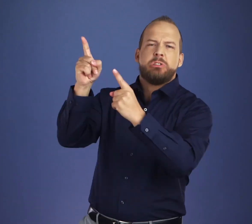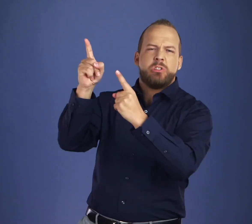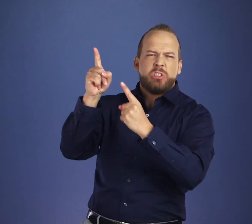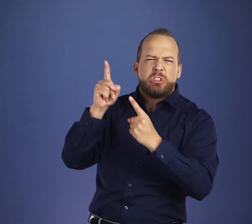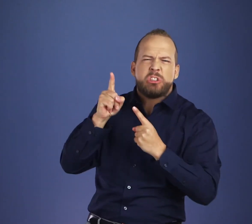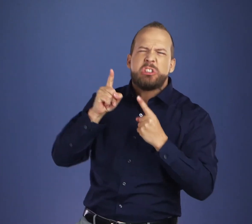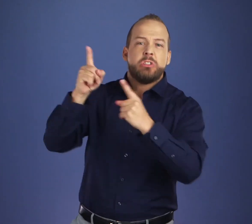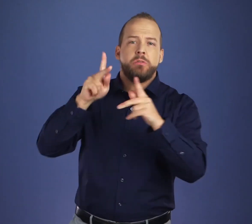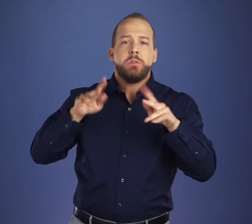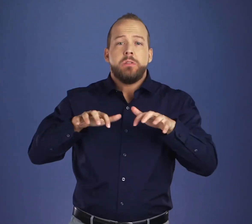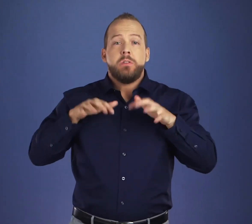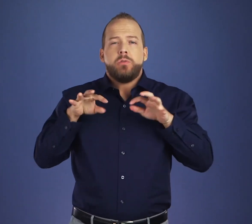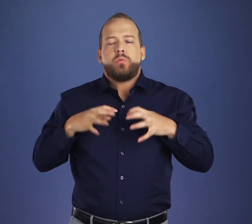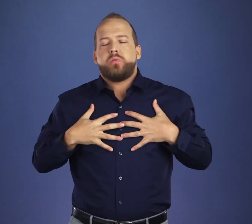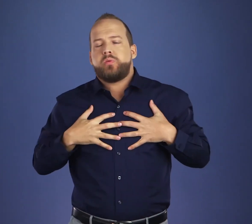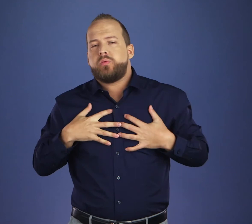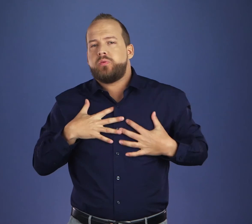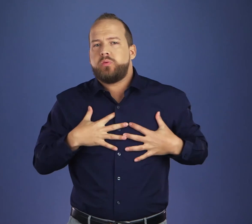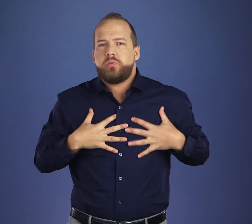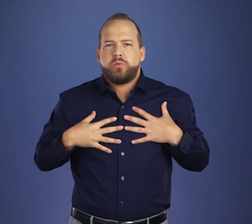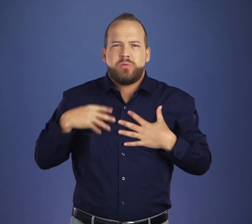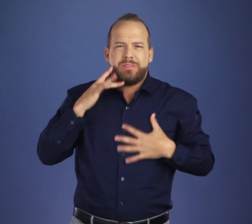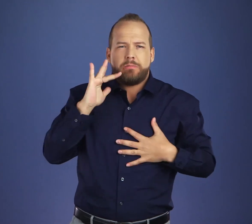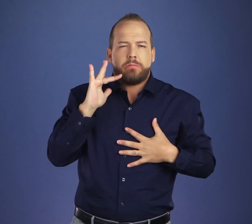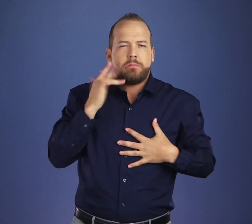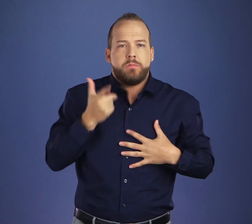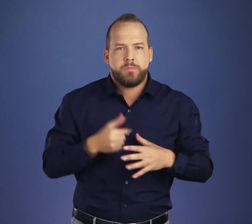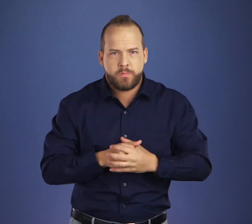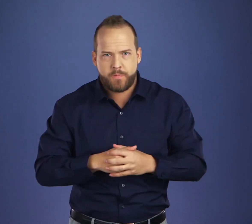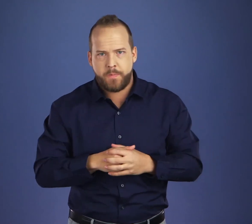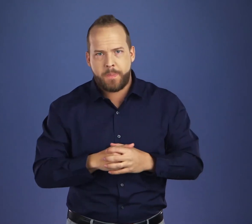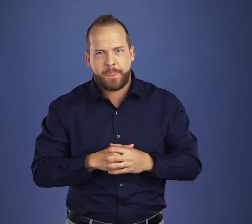The group was in anguish so deep that all fraternal charity had vanished.